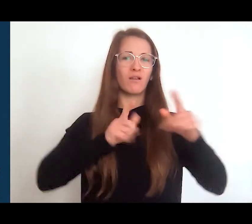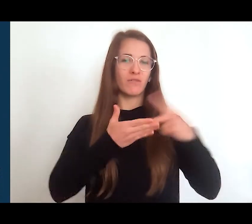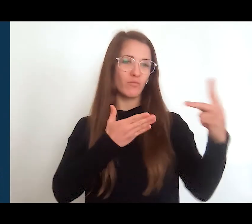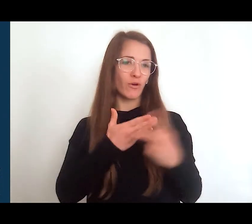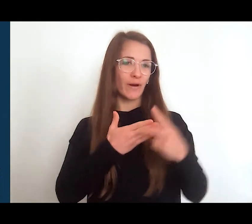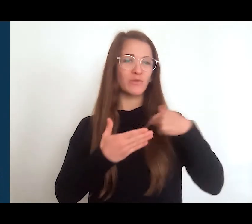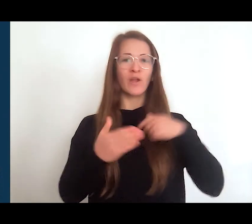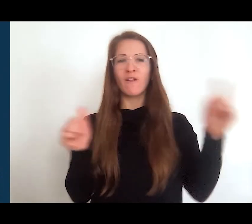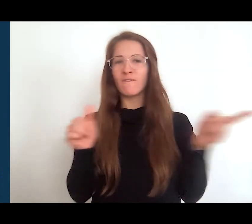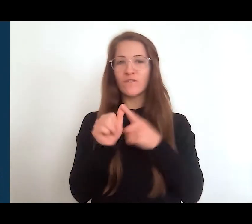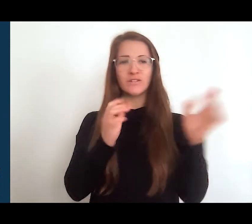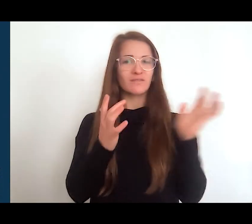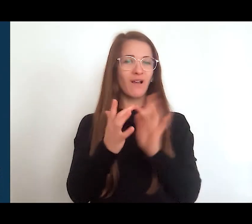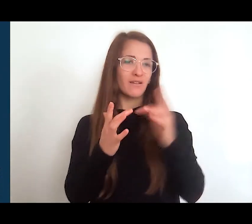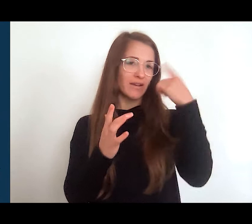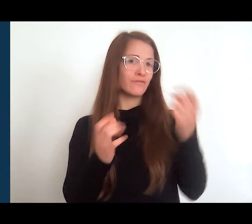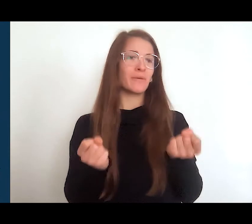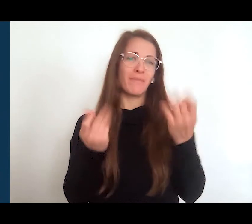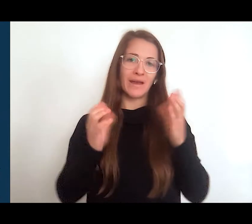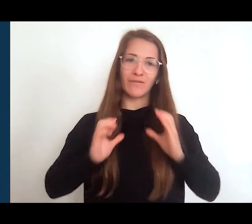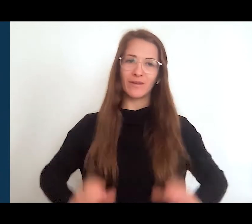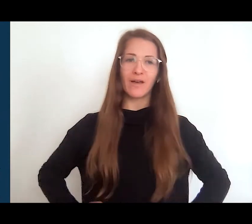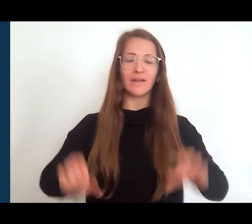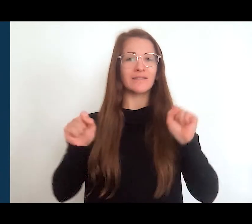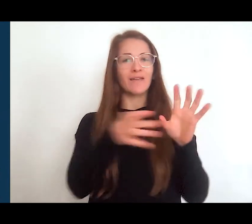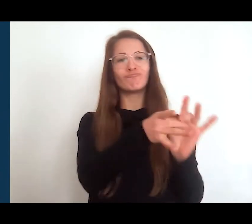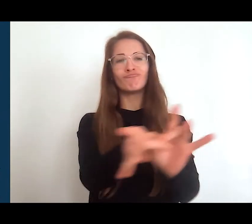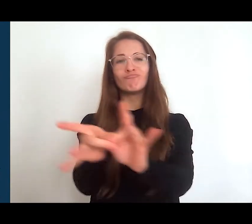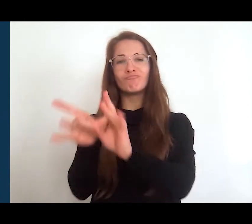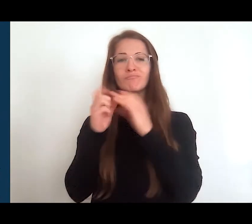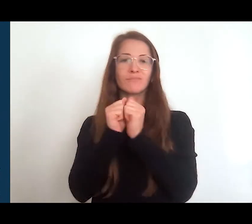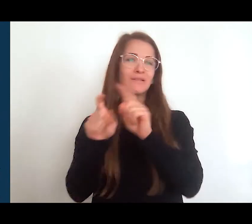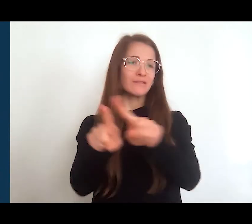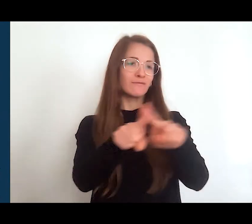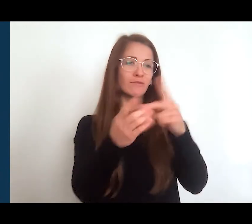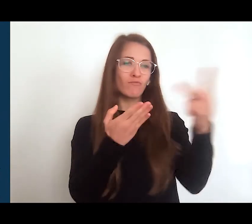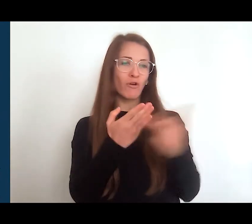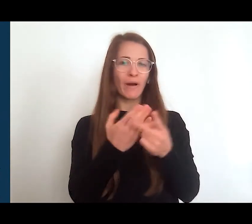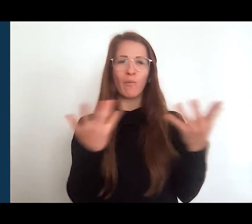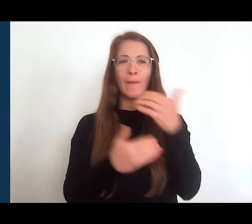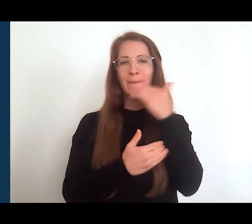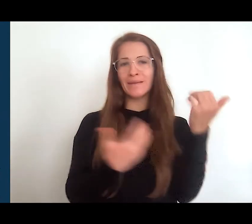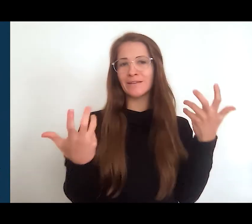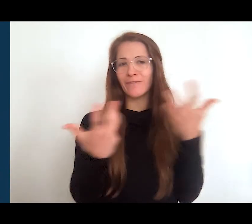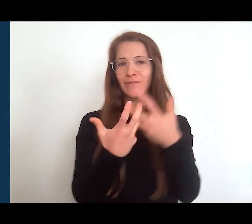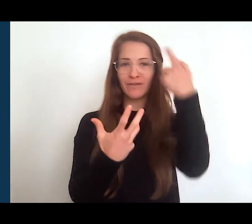DEPARTMENT YOU ARE WORKING WITH ALL OF THE PROGRAMS. WE ARE THE FIRST LINE OF CONTACT FOR MANY OF THE CLIENTS, WE GET TO COORDINATE WITH ALL OF THE